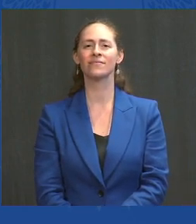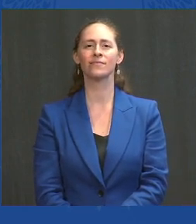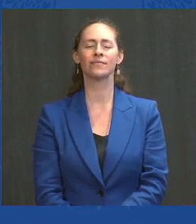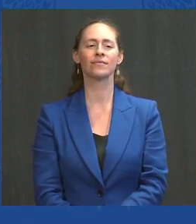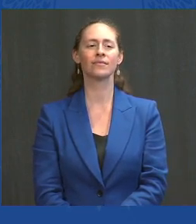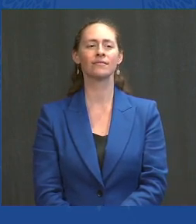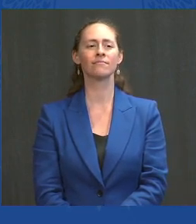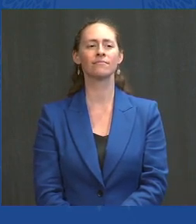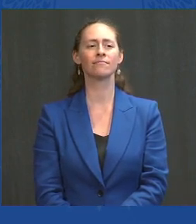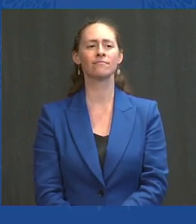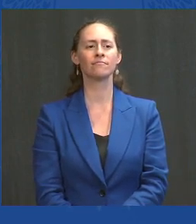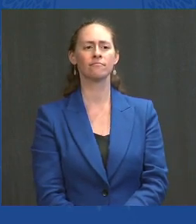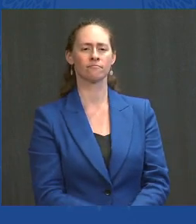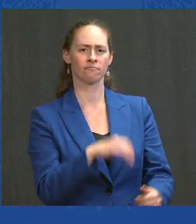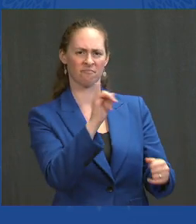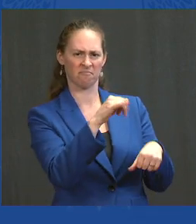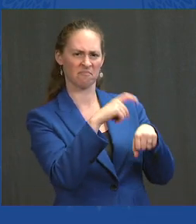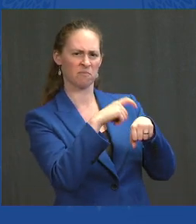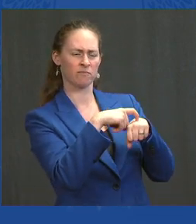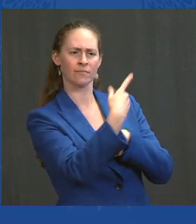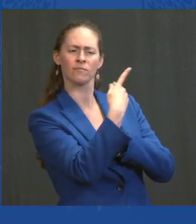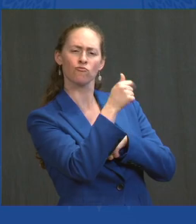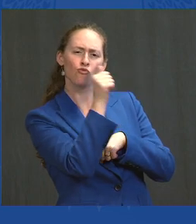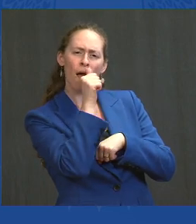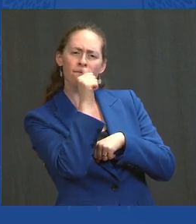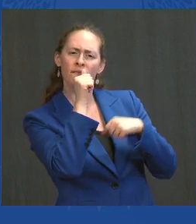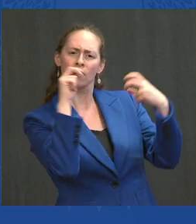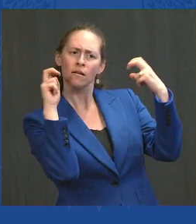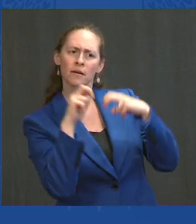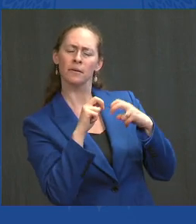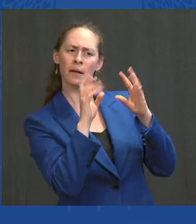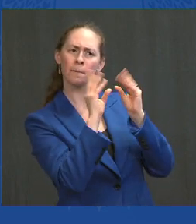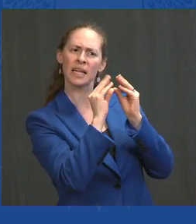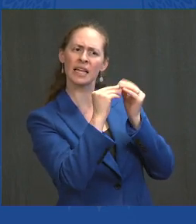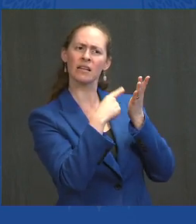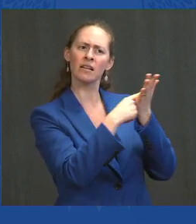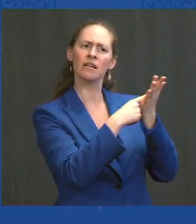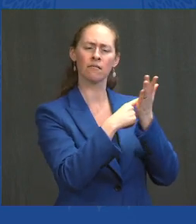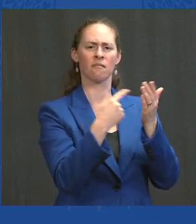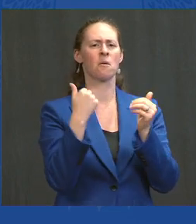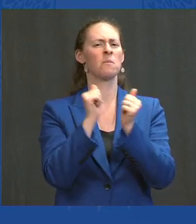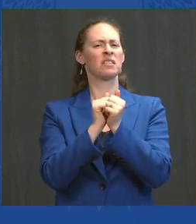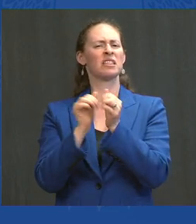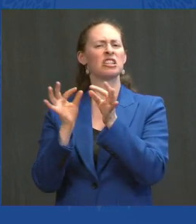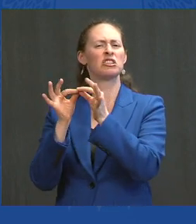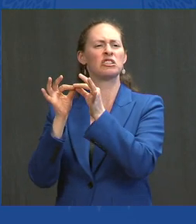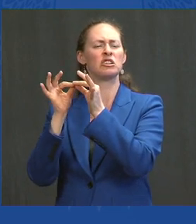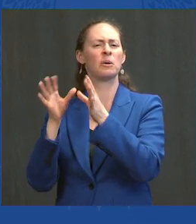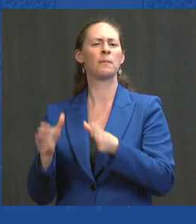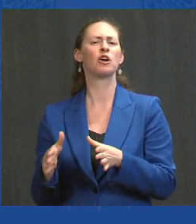just he and I and a contemporaneous translator. He said, "Can you define America for me?"